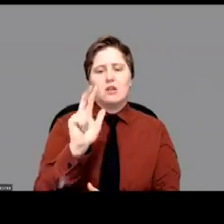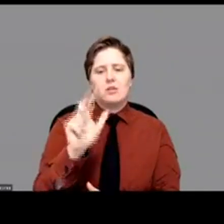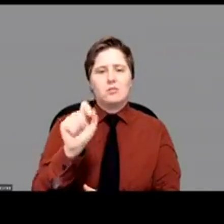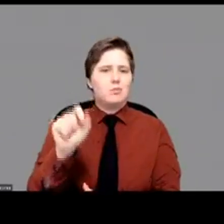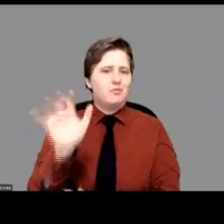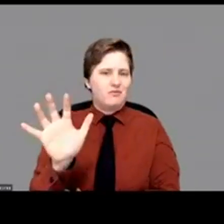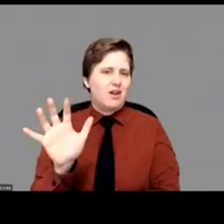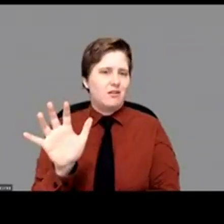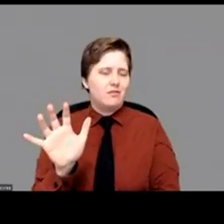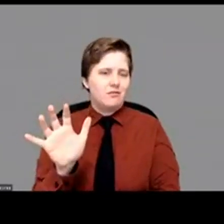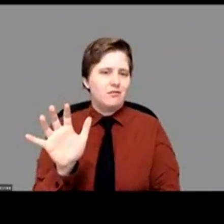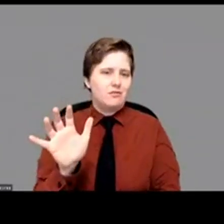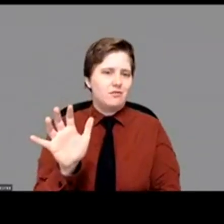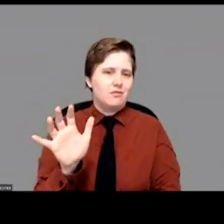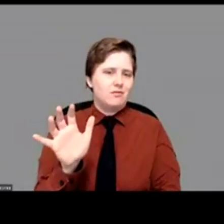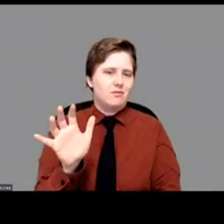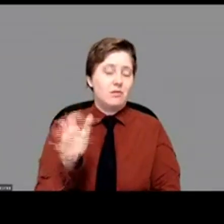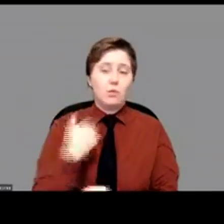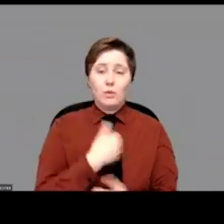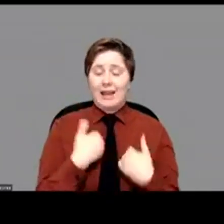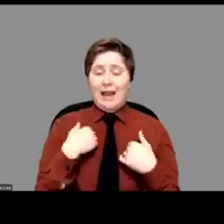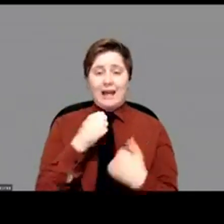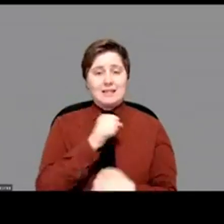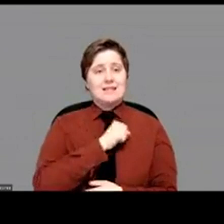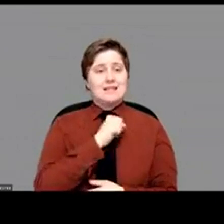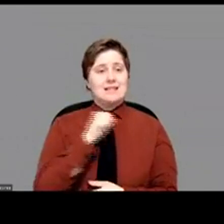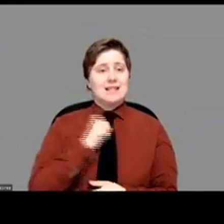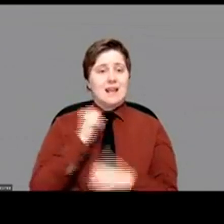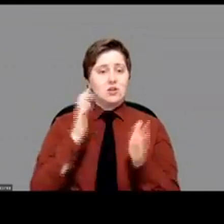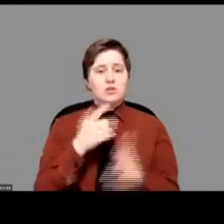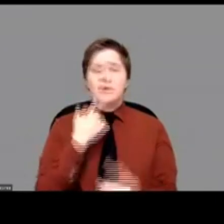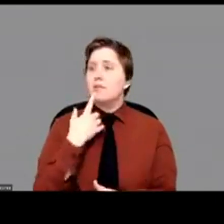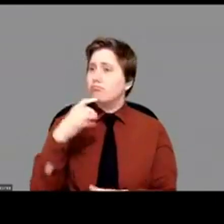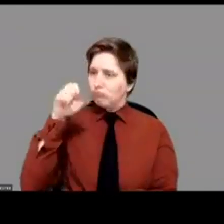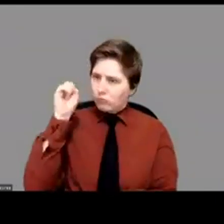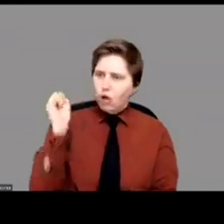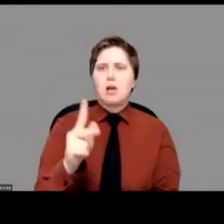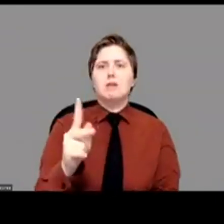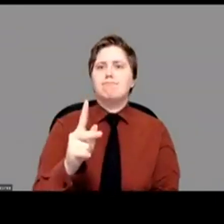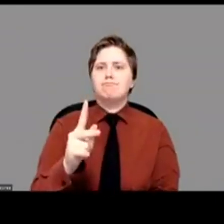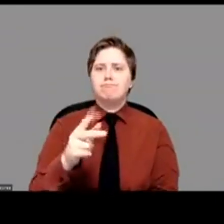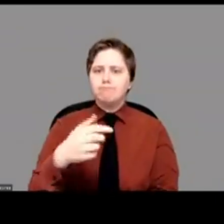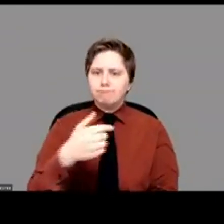You know we had US senators calling us, saying, alright, we we did it,